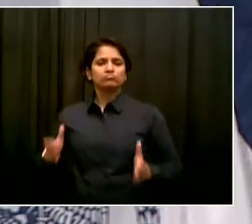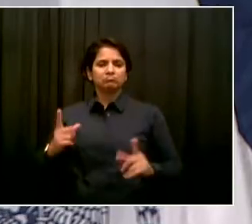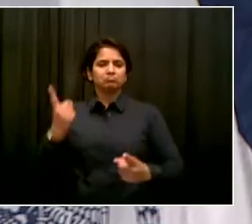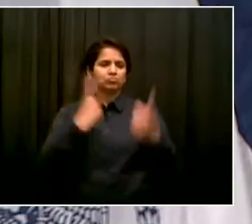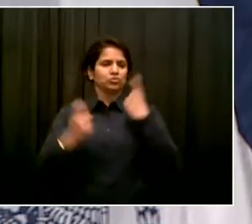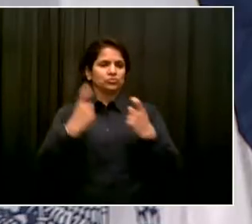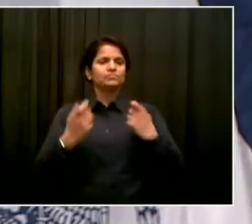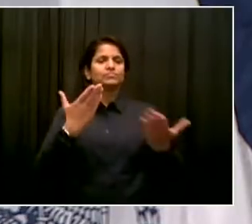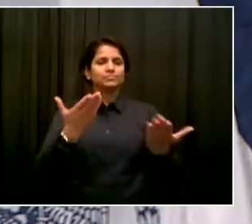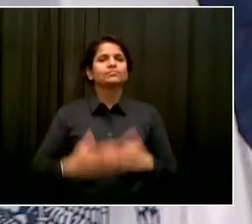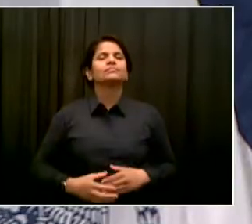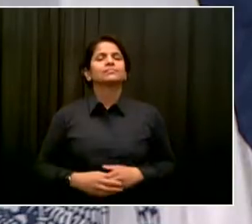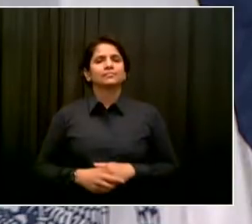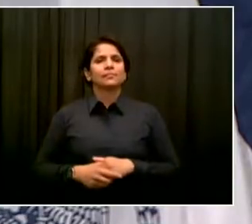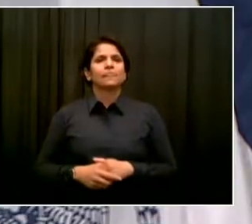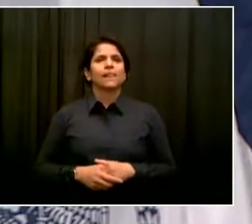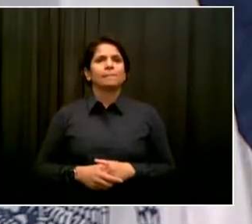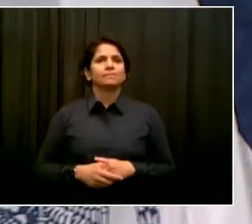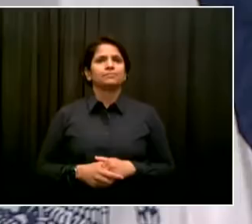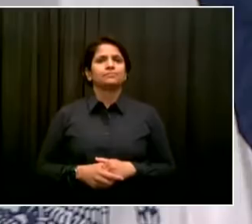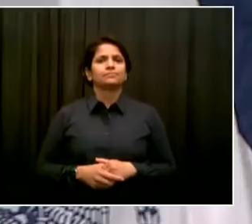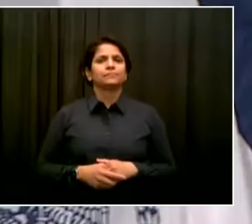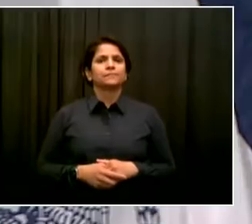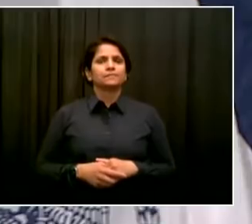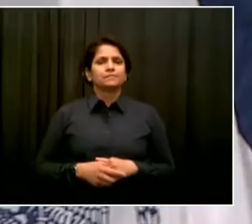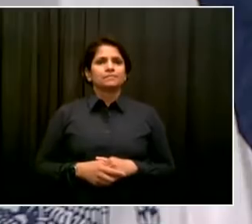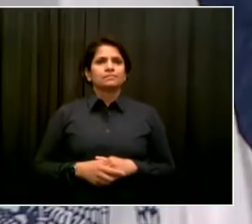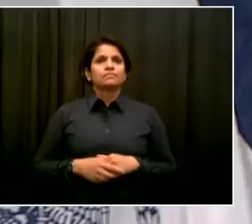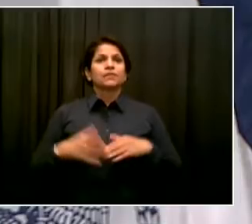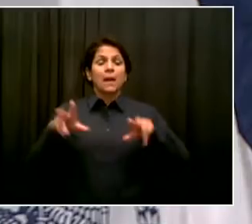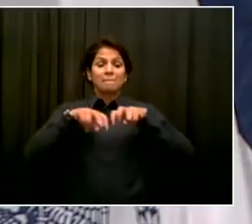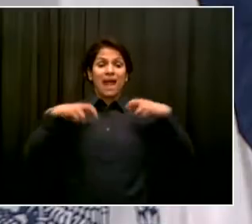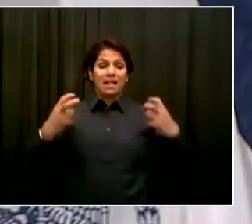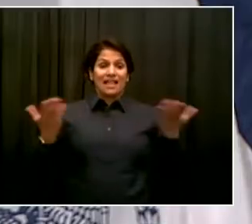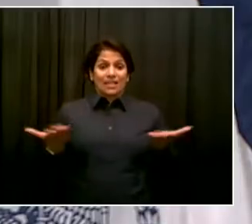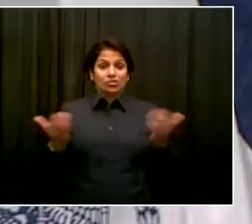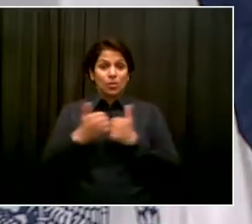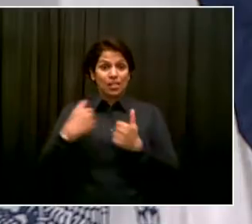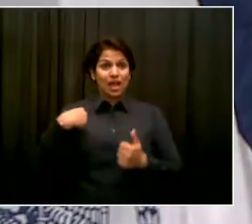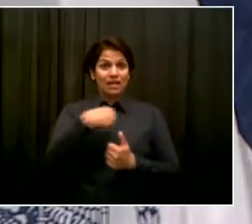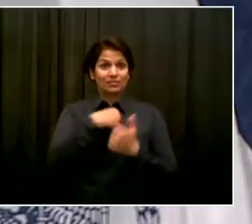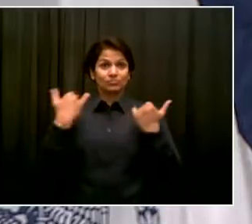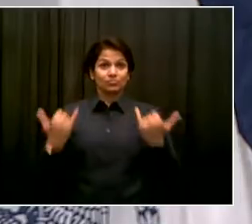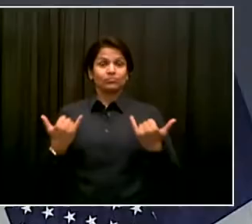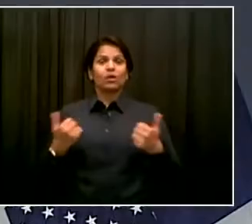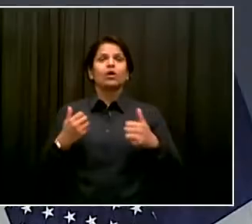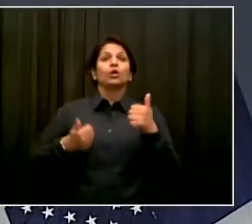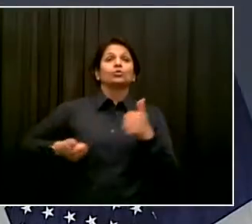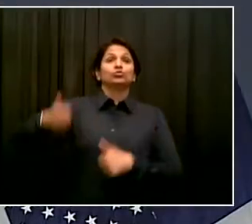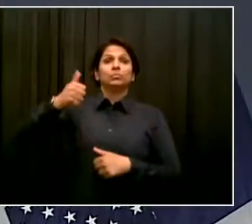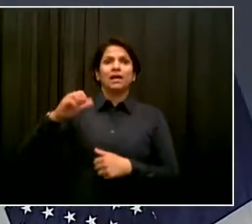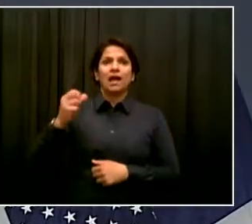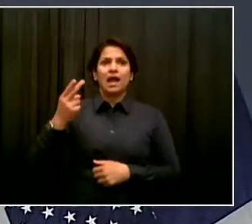THE MEDIA AND PLEASE LET ME KNOW THE NAME AND OUTLET OF EACH